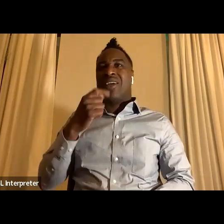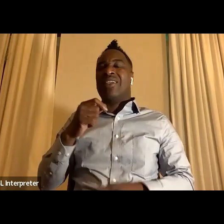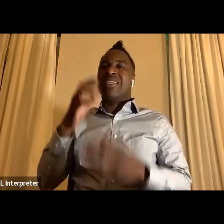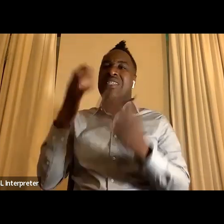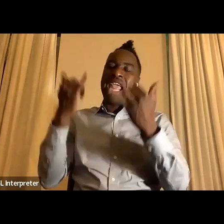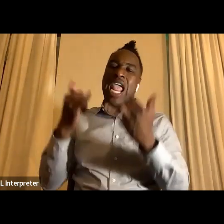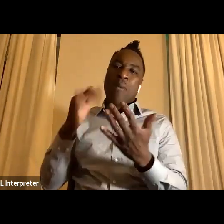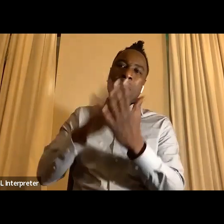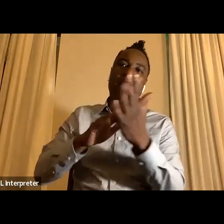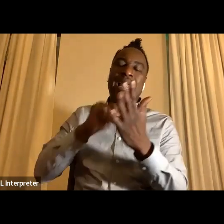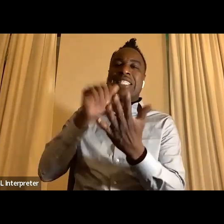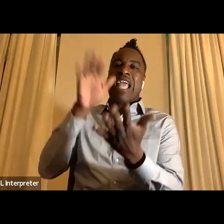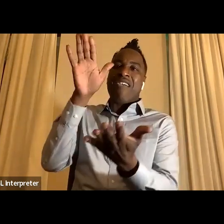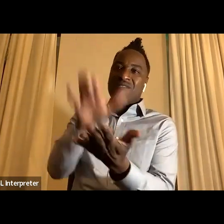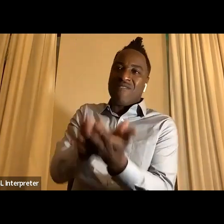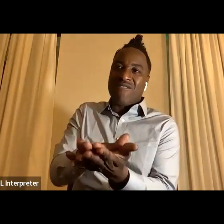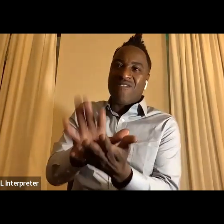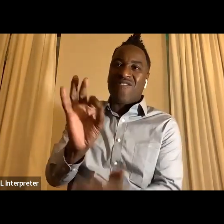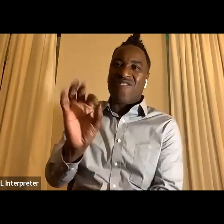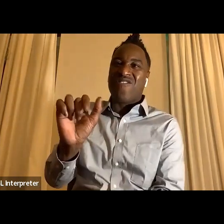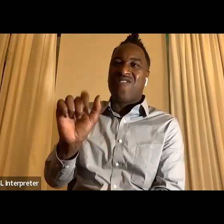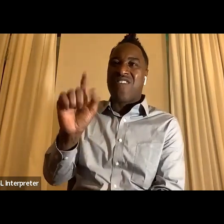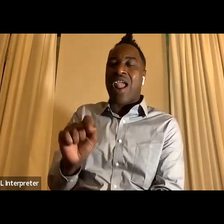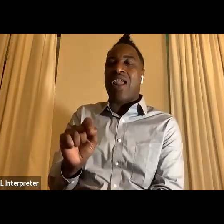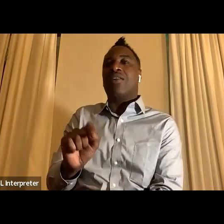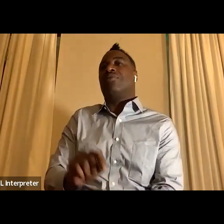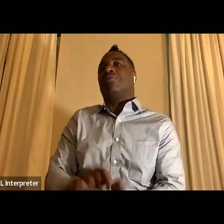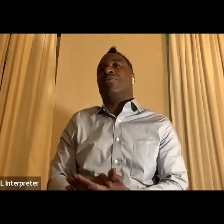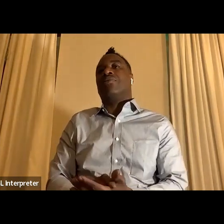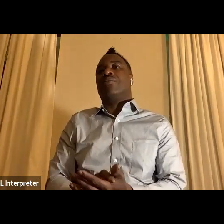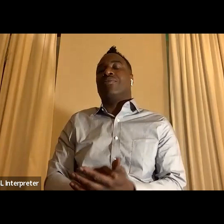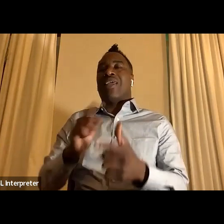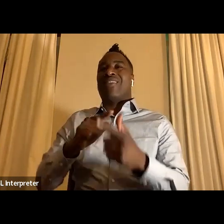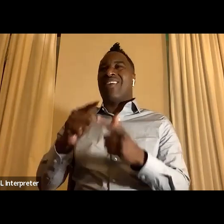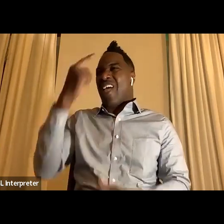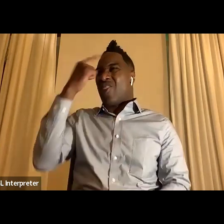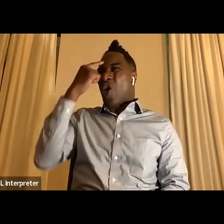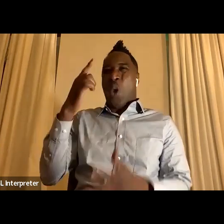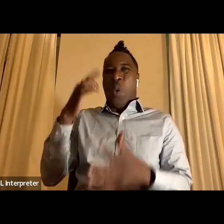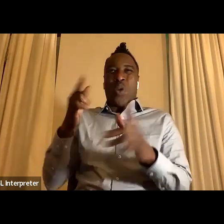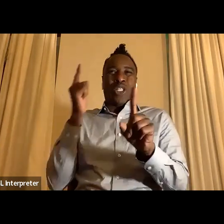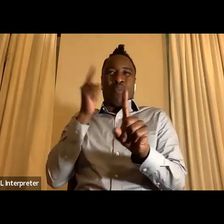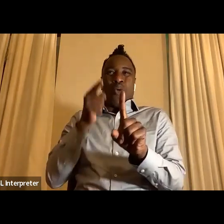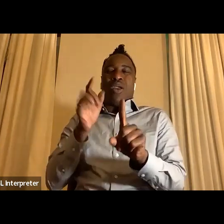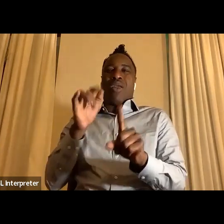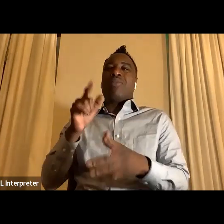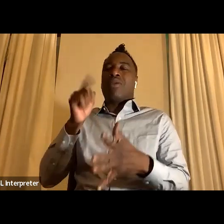And after a while I was just like, who is the point of that? And I think that's what really helped me find my painting style because like,